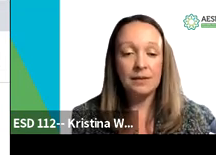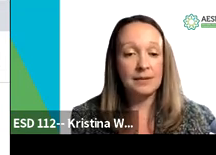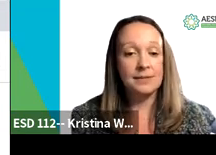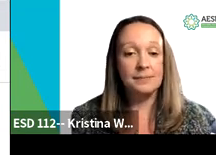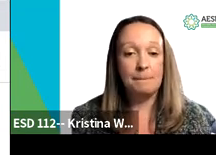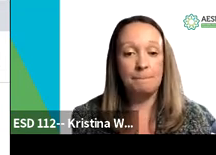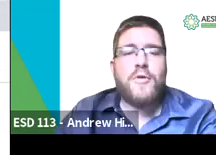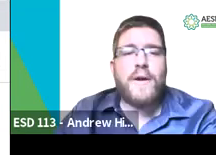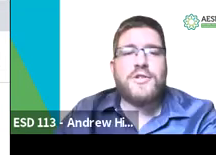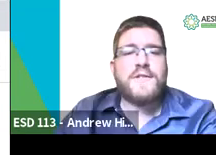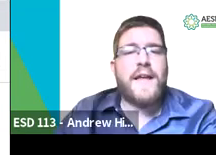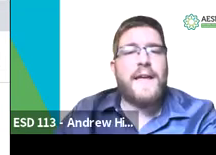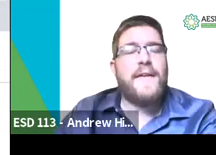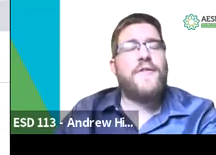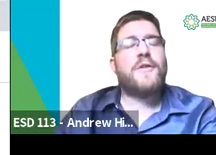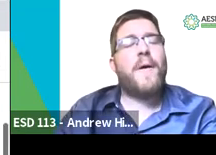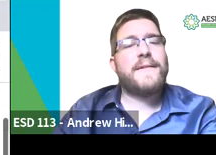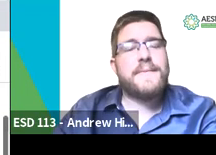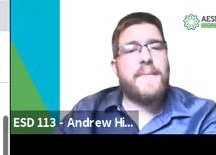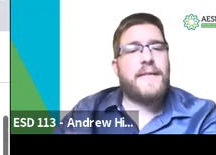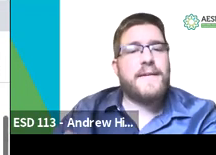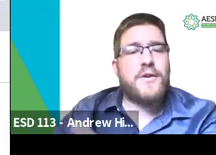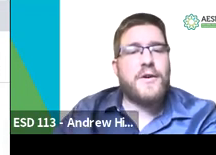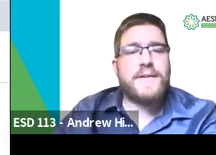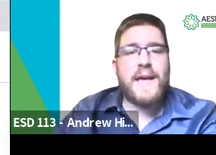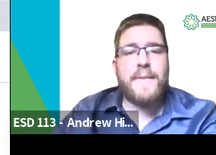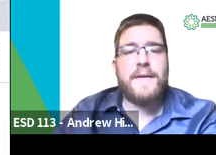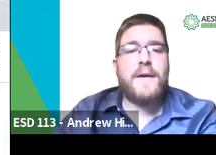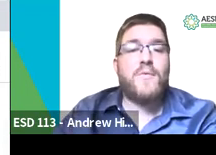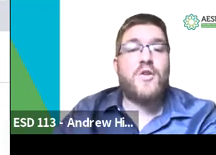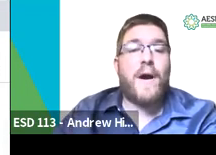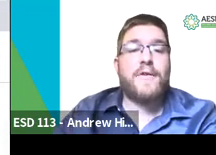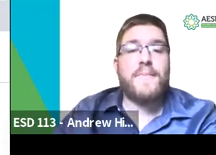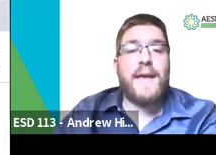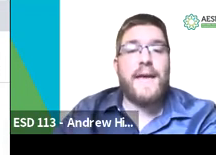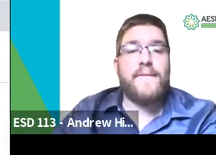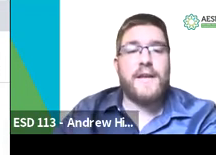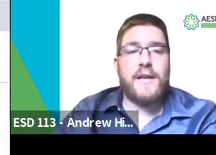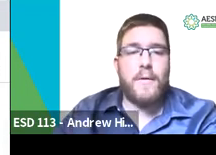ESD 113 - Andrew Hickman: Yes. Couple questions on if you could possibly make this current assignment required to be a video.